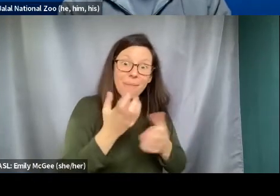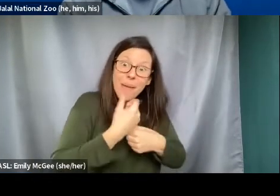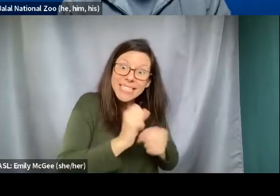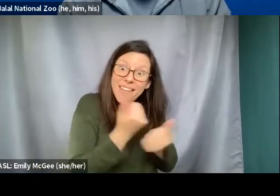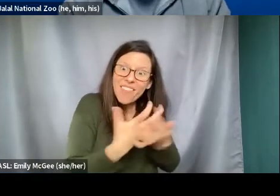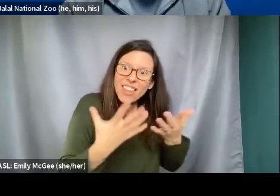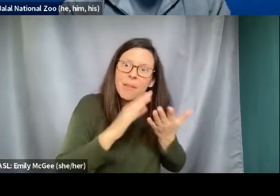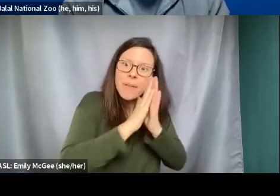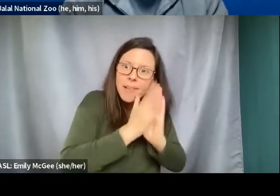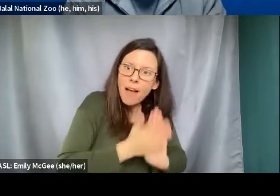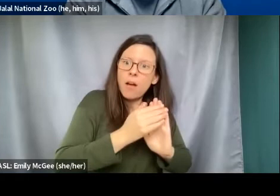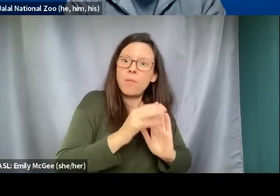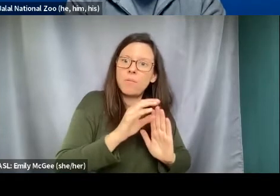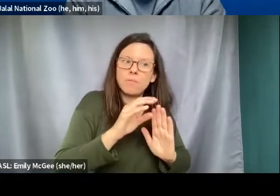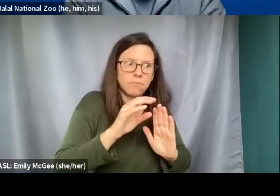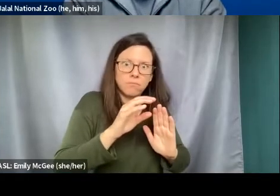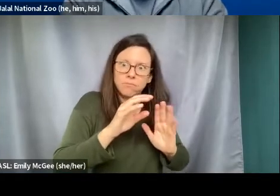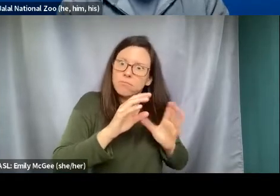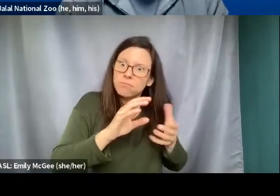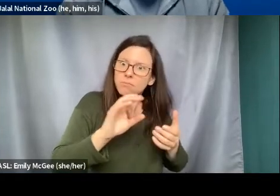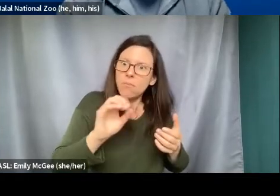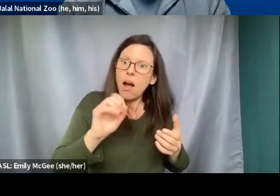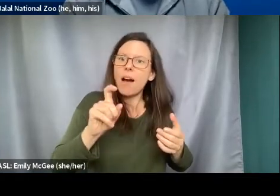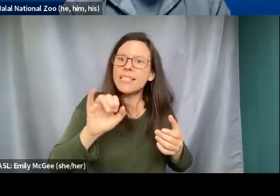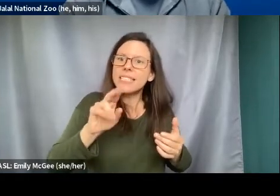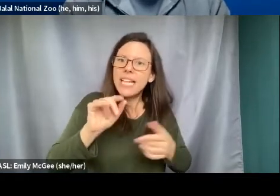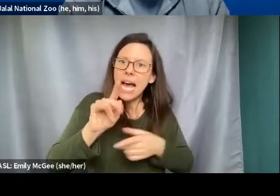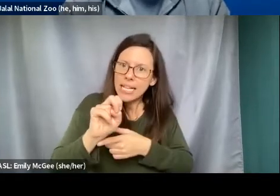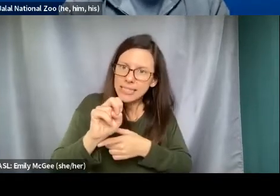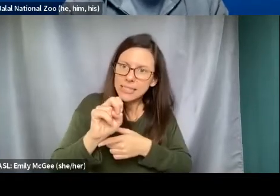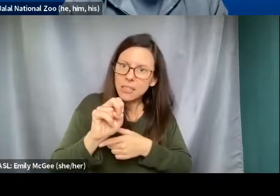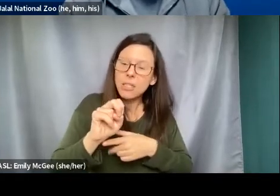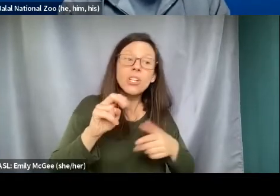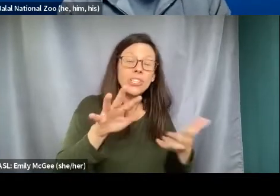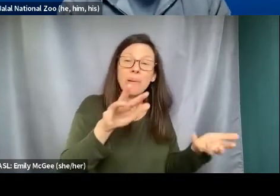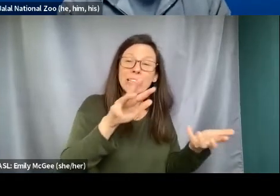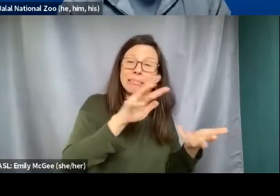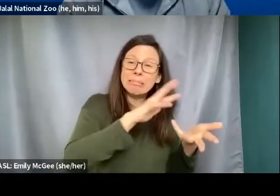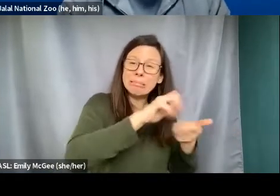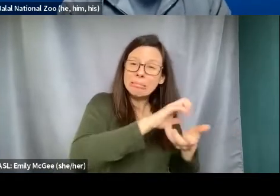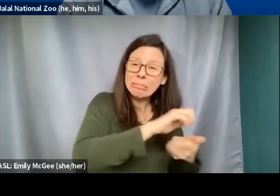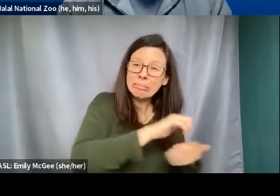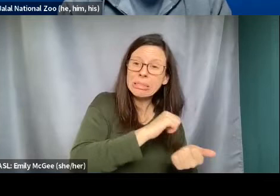and algae, so on and so forth, the that's why we use it in our water for disinfection.